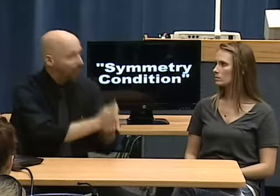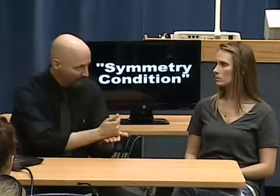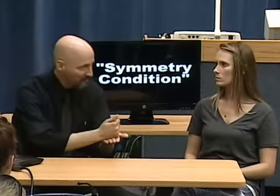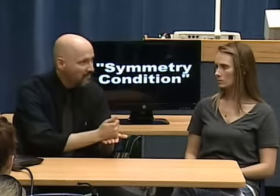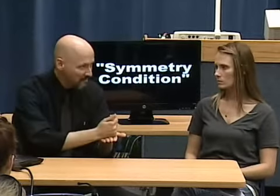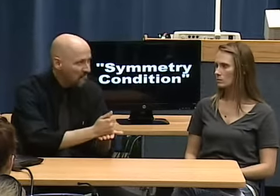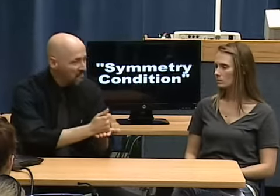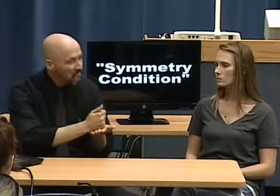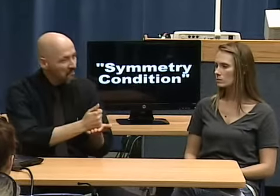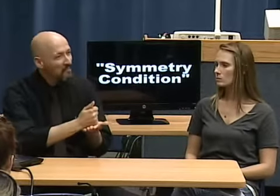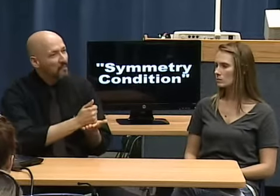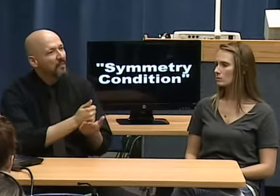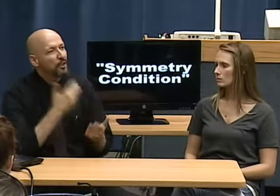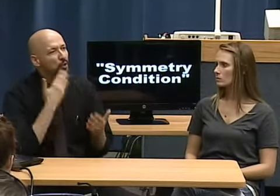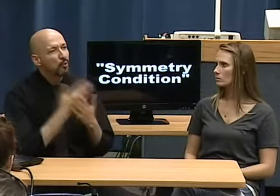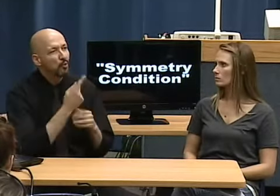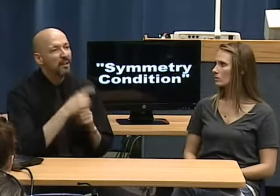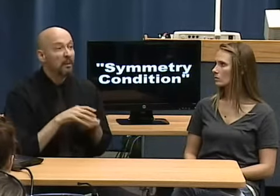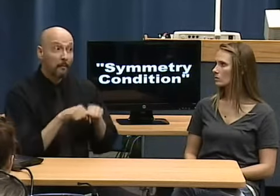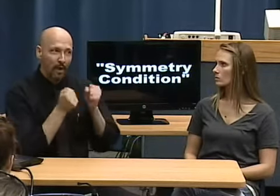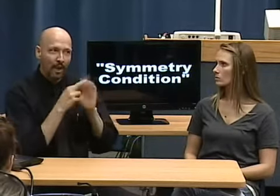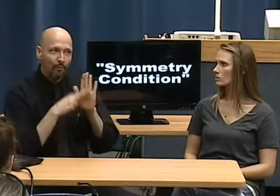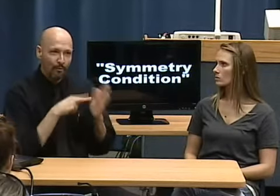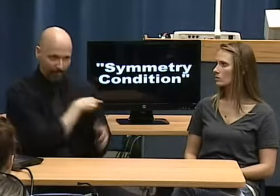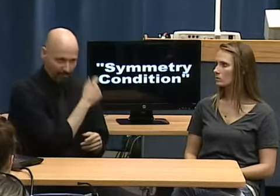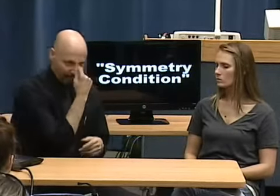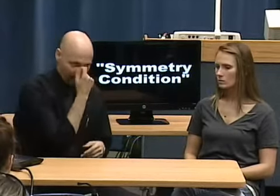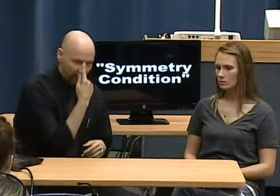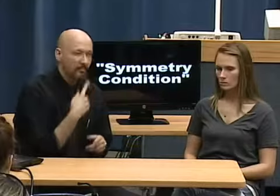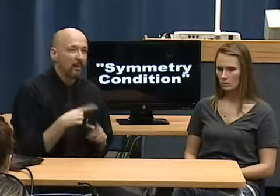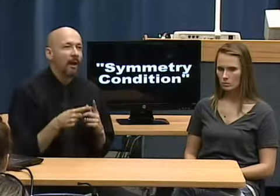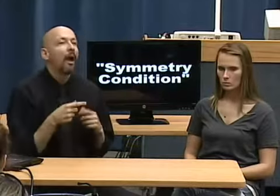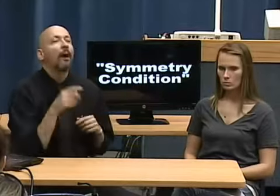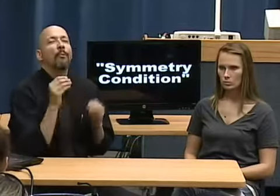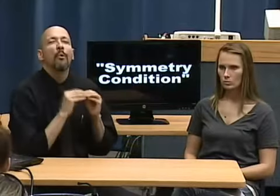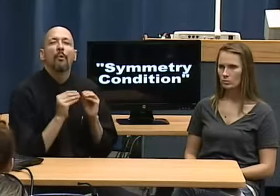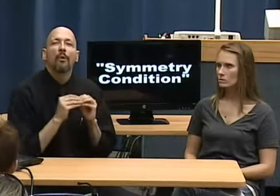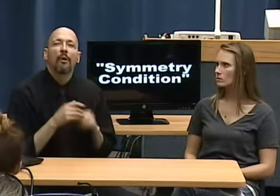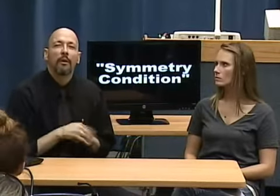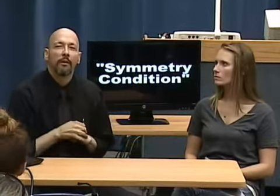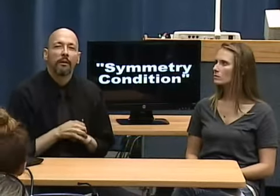I help you, yes. Good one. It broke the rules a little bit. More.